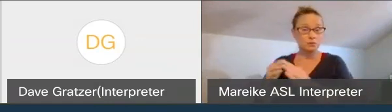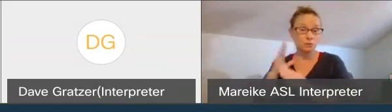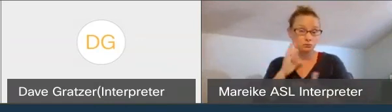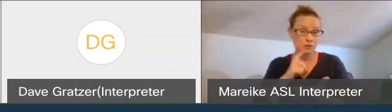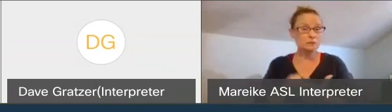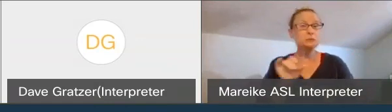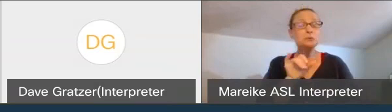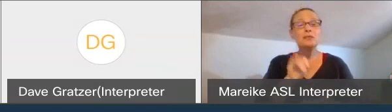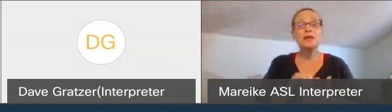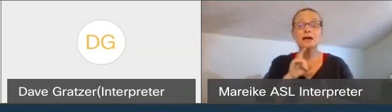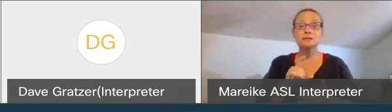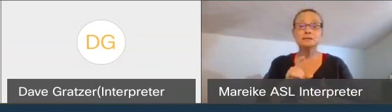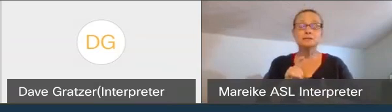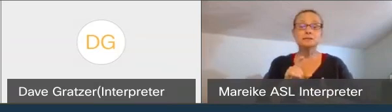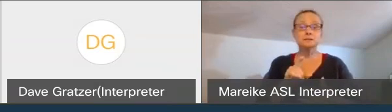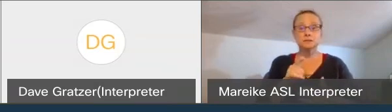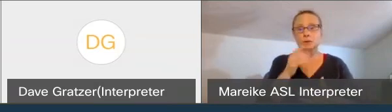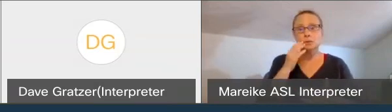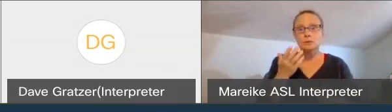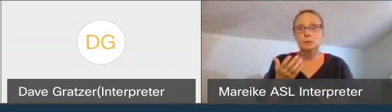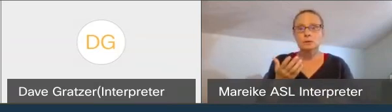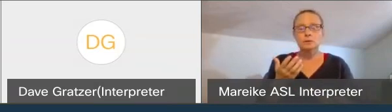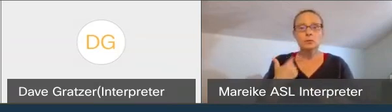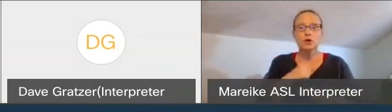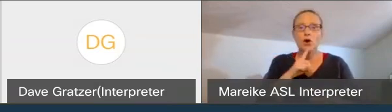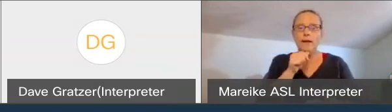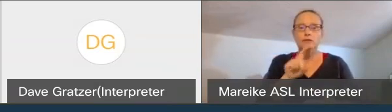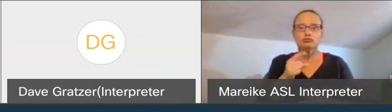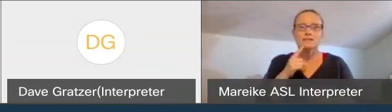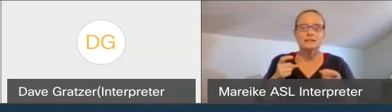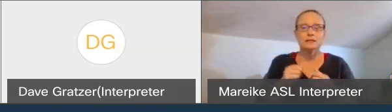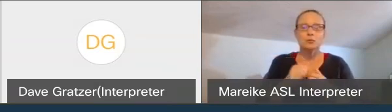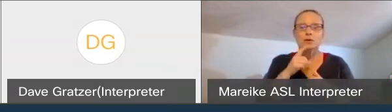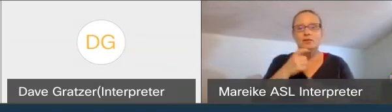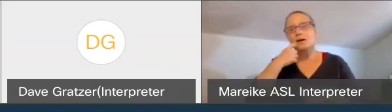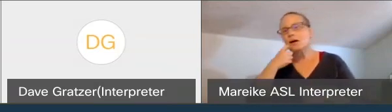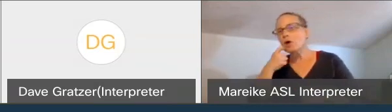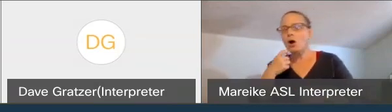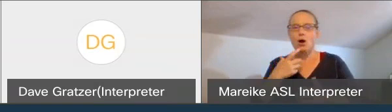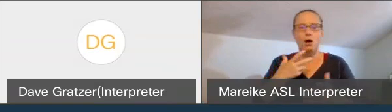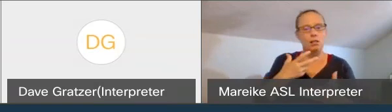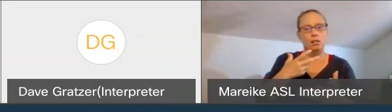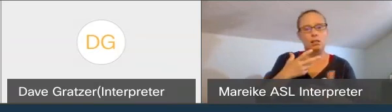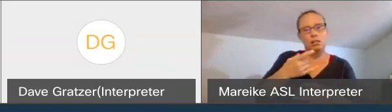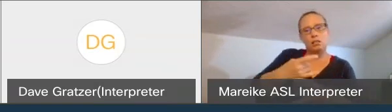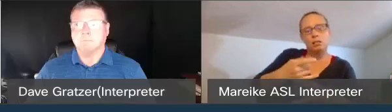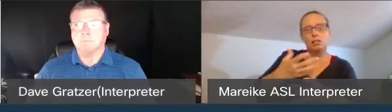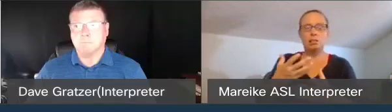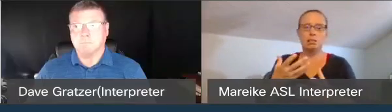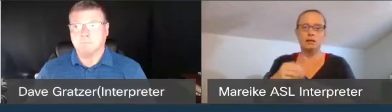and that is that, you know, uh, we're not just dealing with alcohol-related, uh, use disorders in our communities these days.